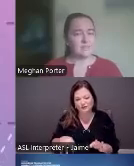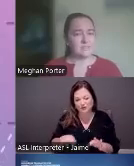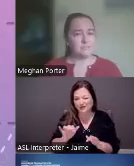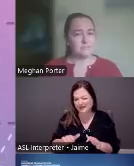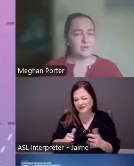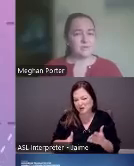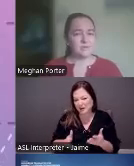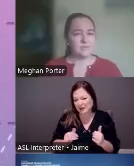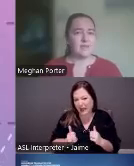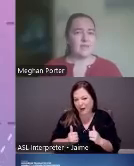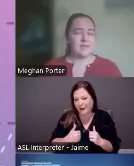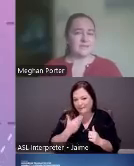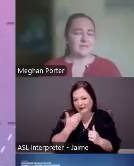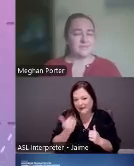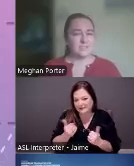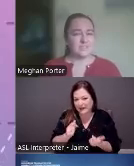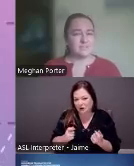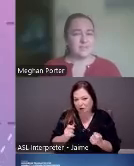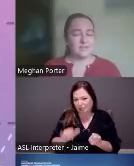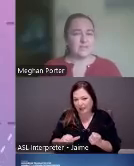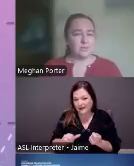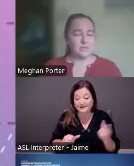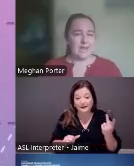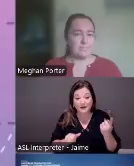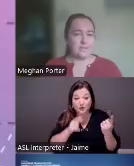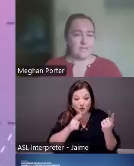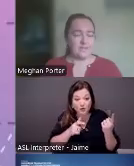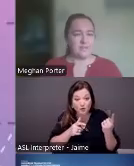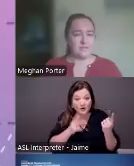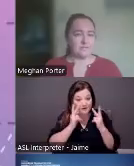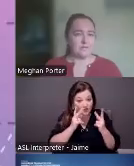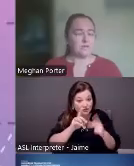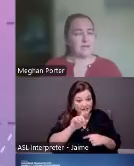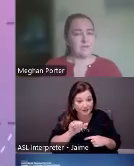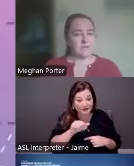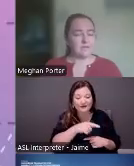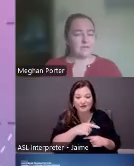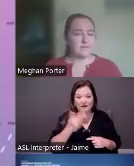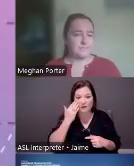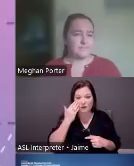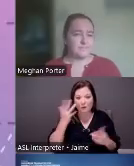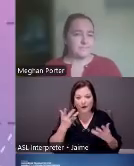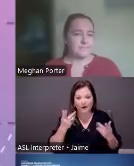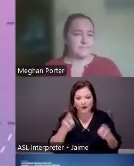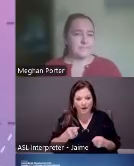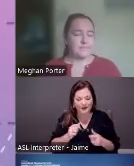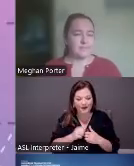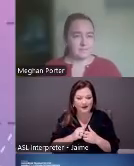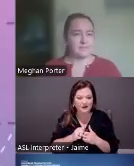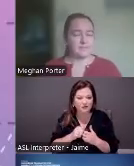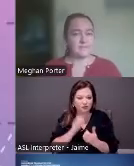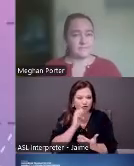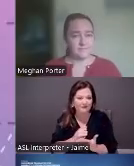So someone who has a visual disability would know what's happening in the graphic. Great.